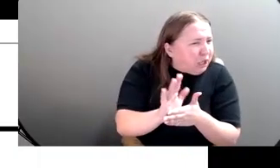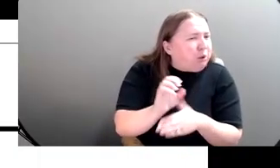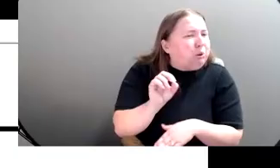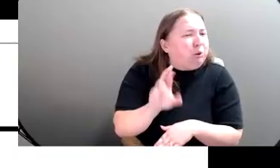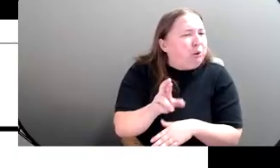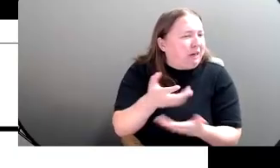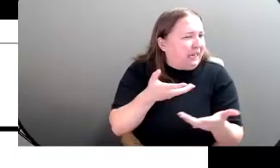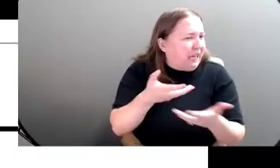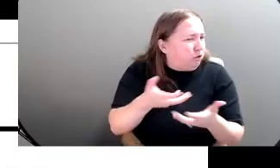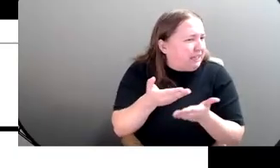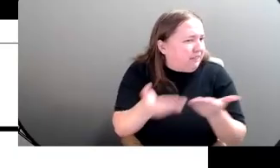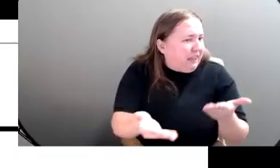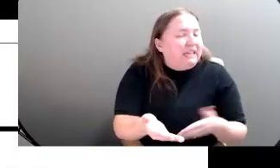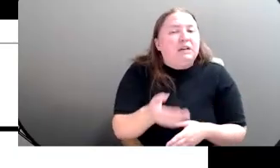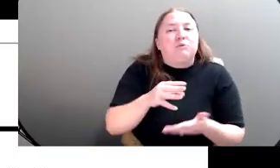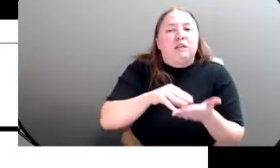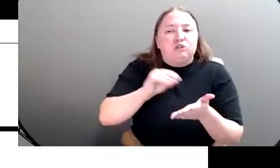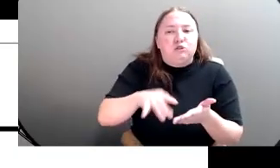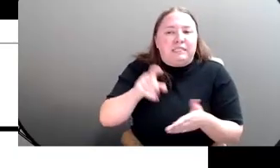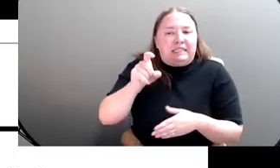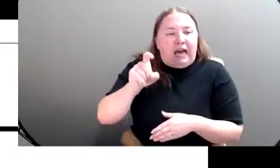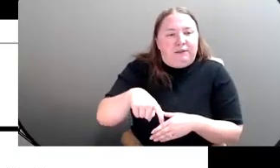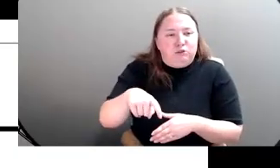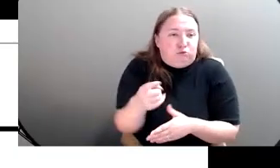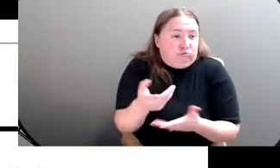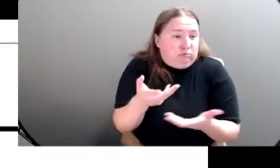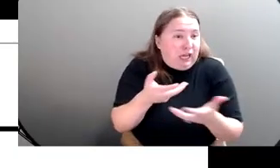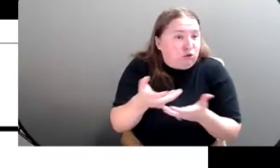interactive thing where the students have to kind of interact with that.